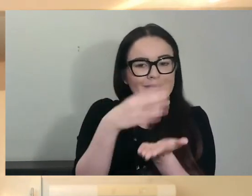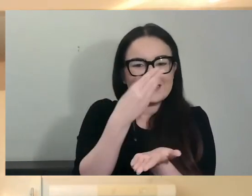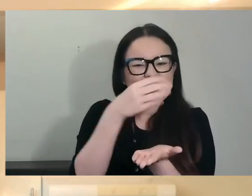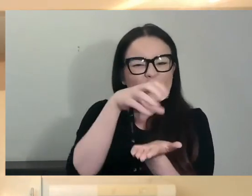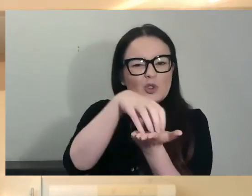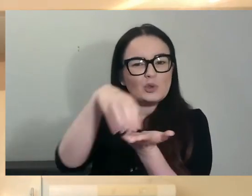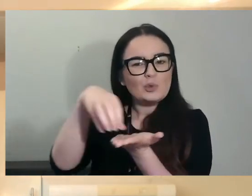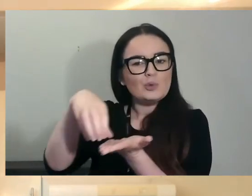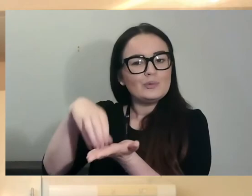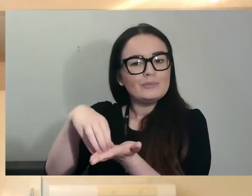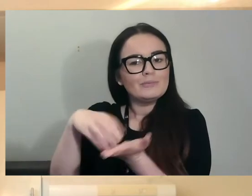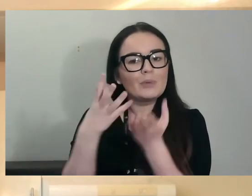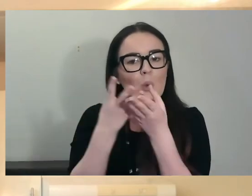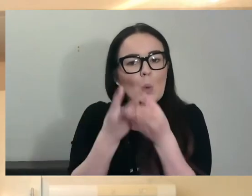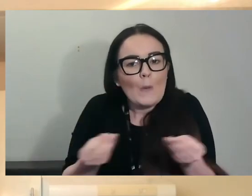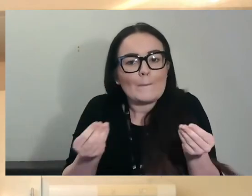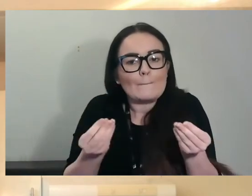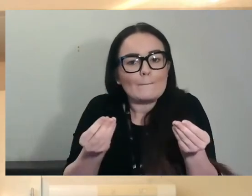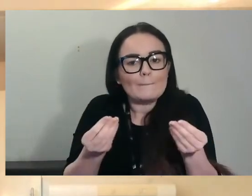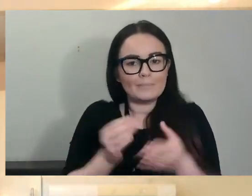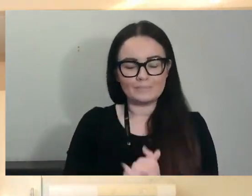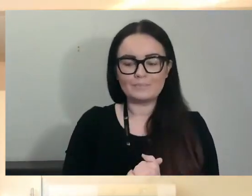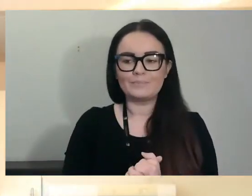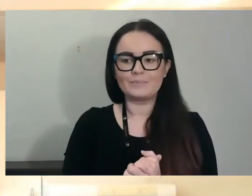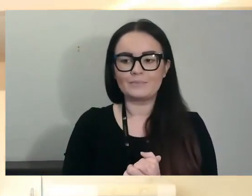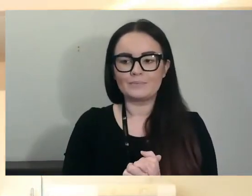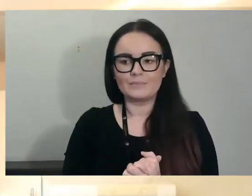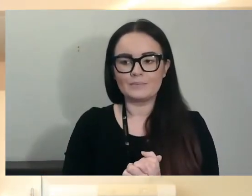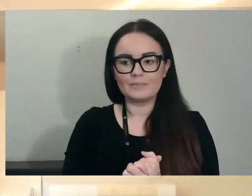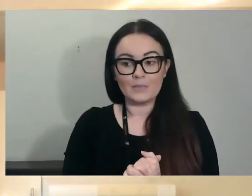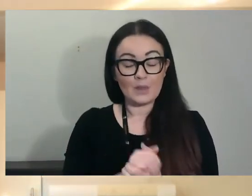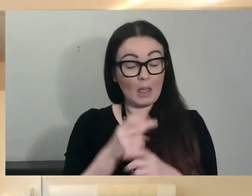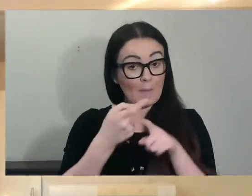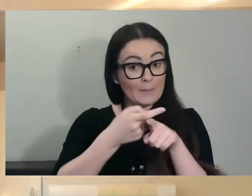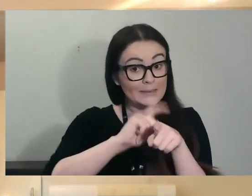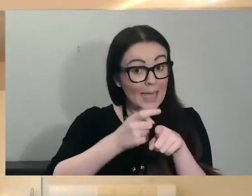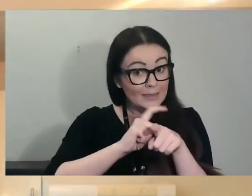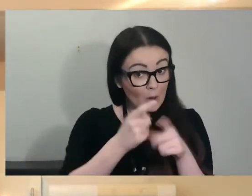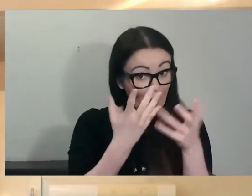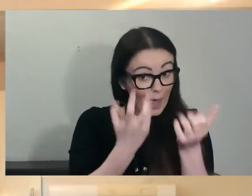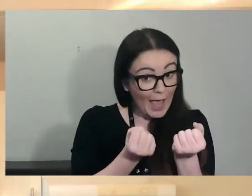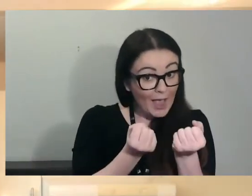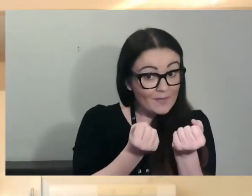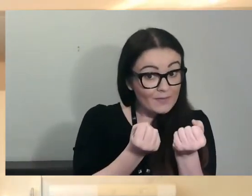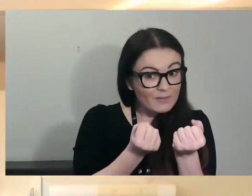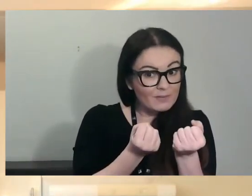tissue just to absorb any extra moisture so if you've got potatoes, especially ones that